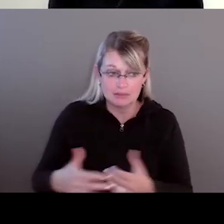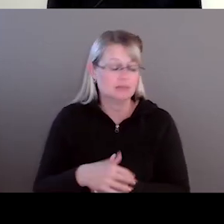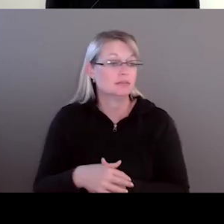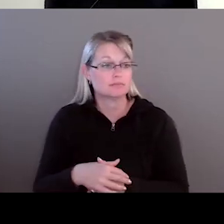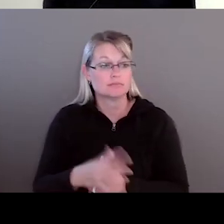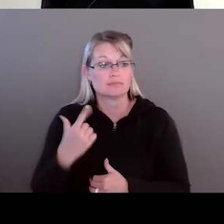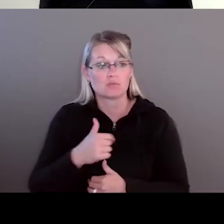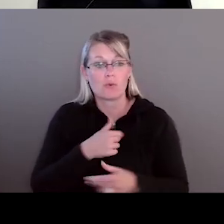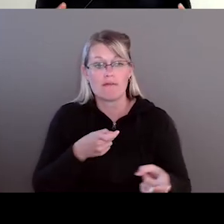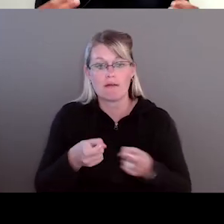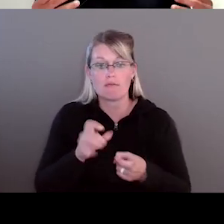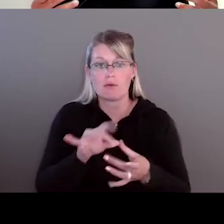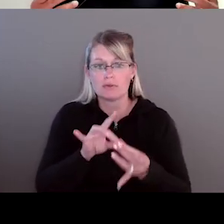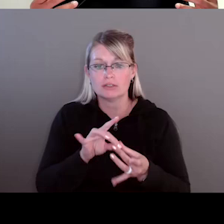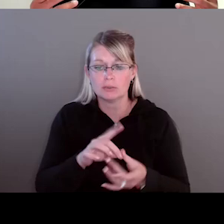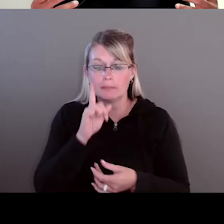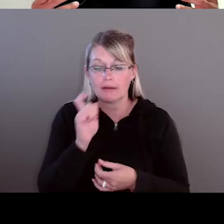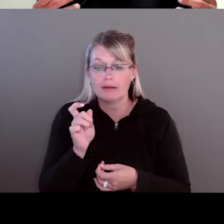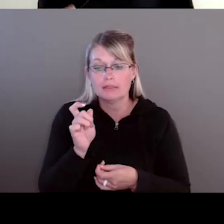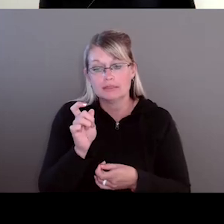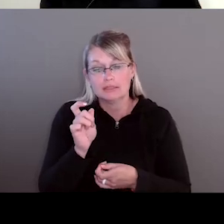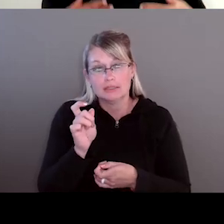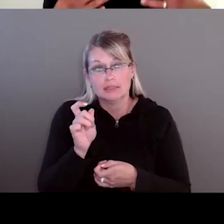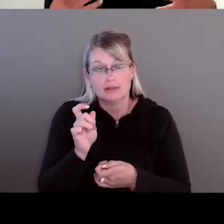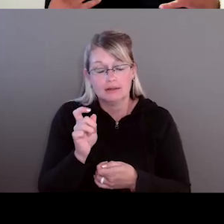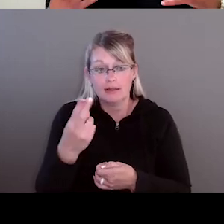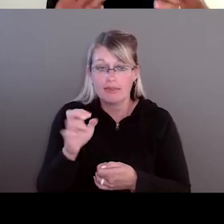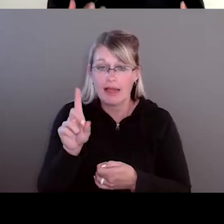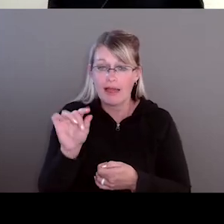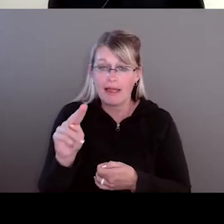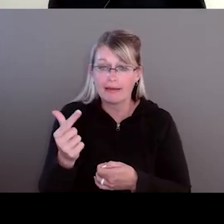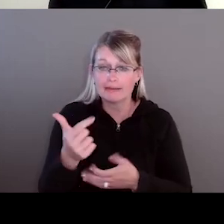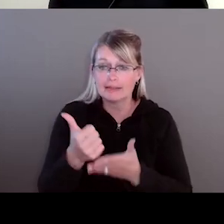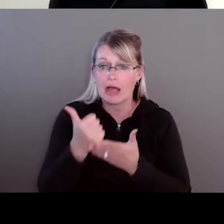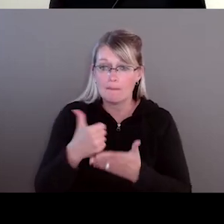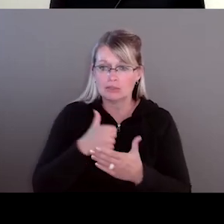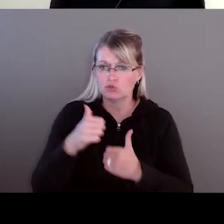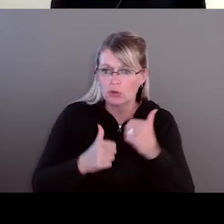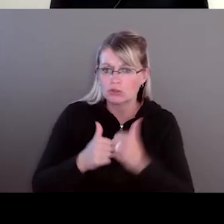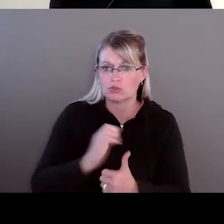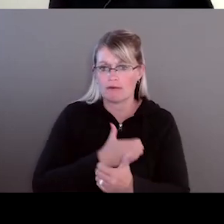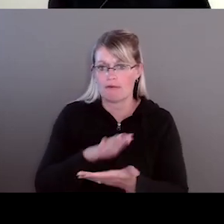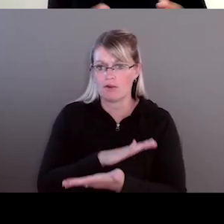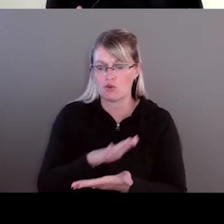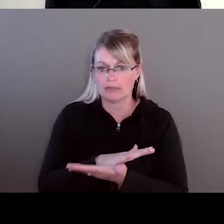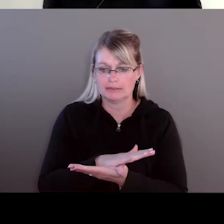handle these relationships because headings will help us structure our documents regardless of